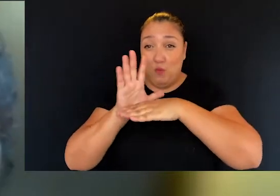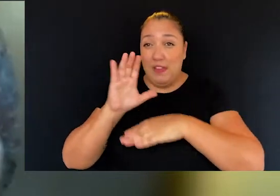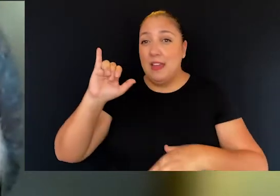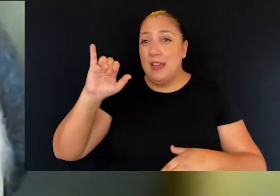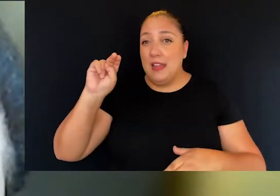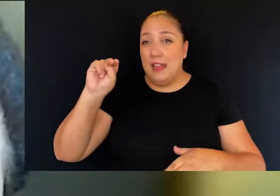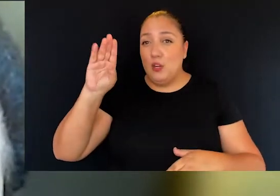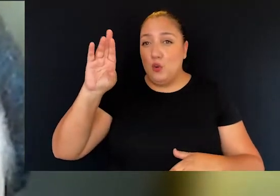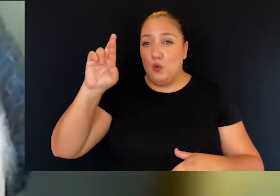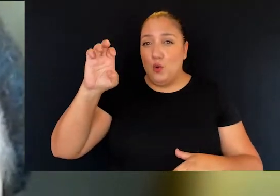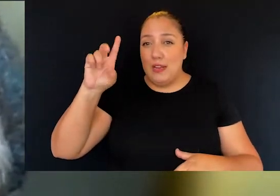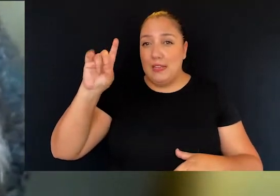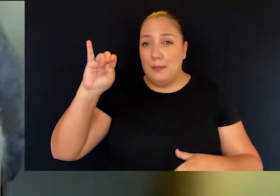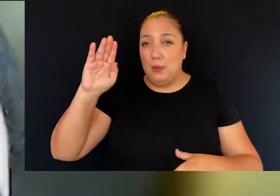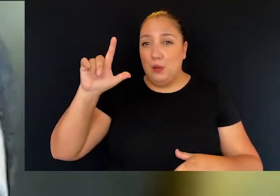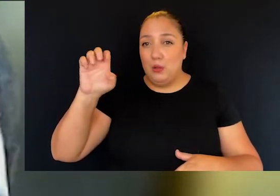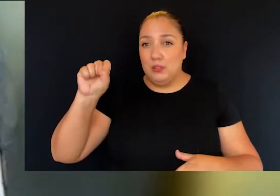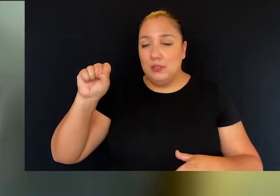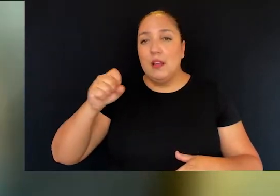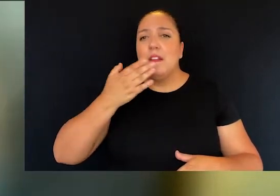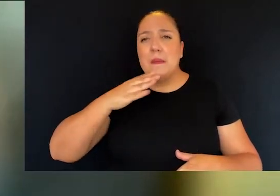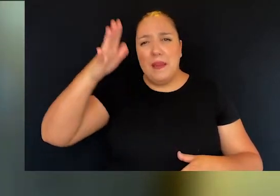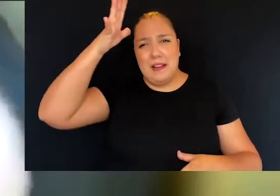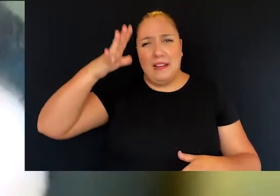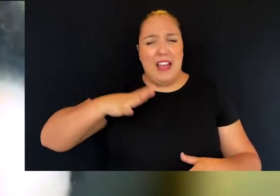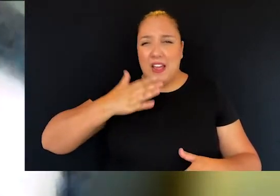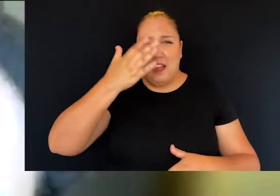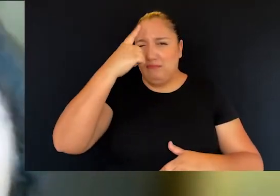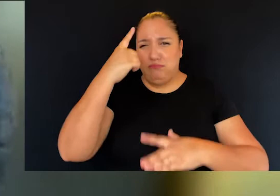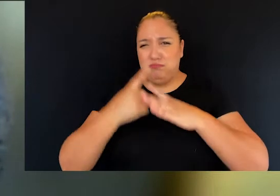where the bad guy, his name escapes me,